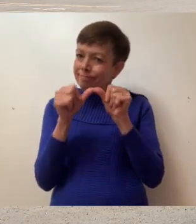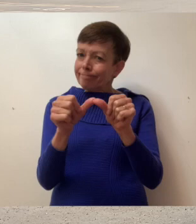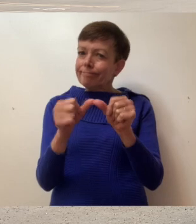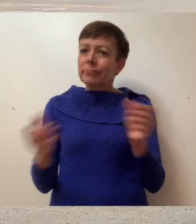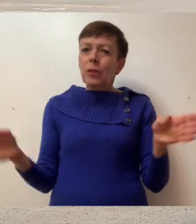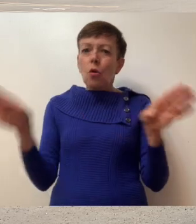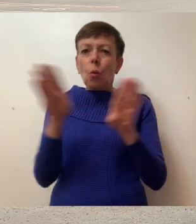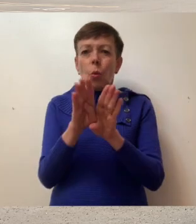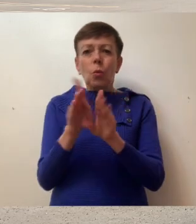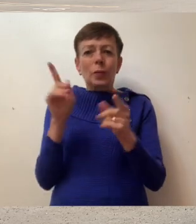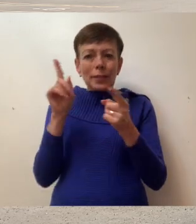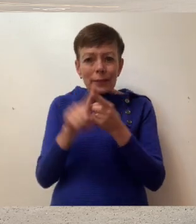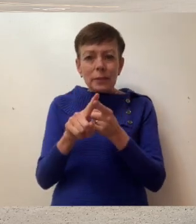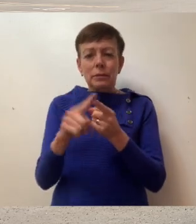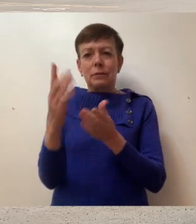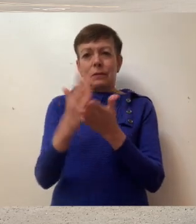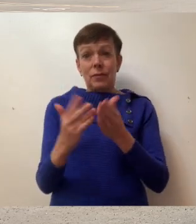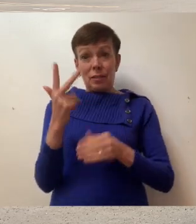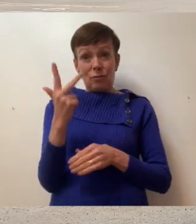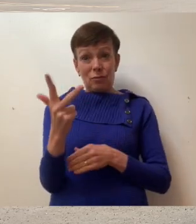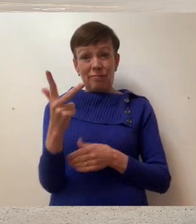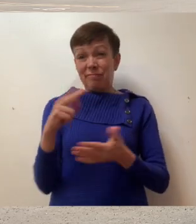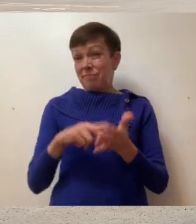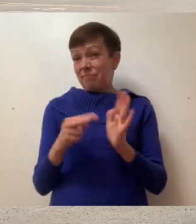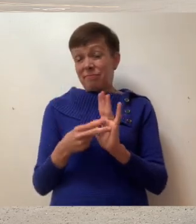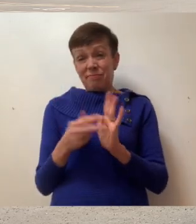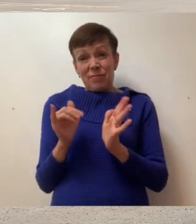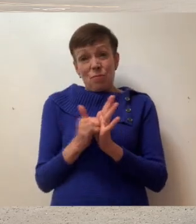we are not able to open these amenities at this time.